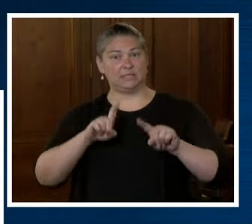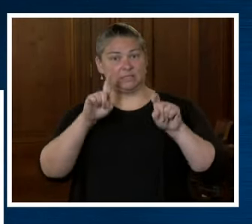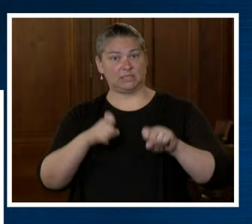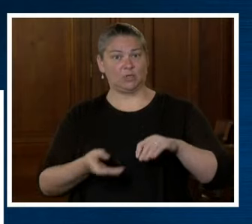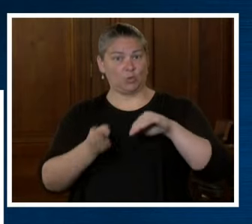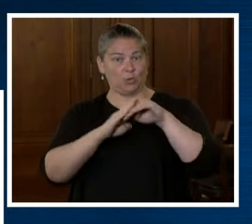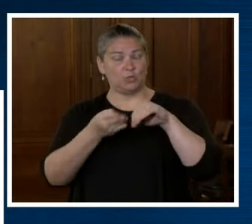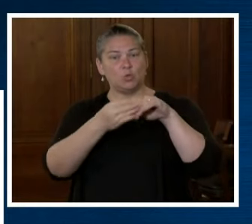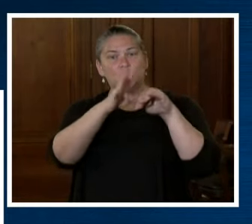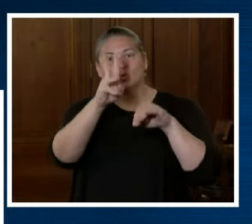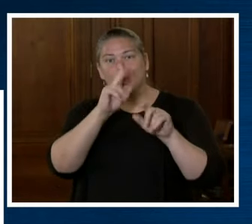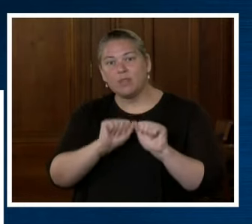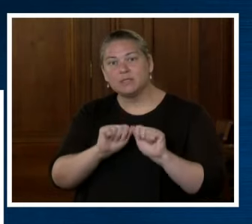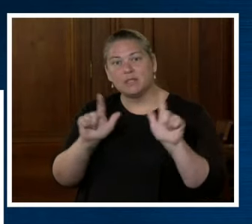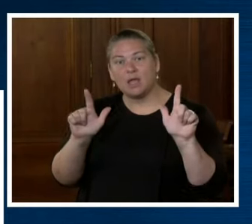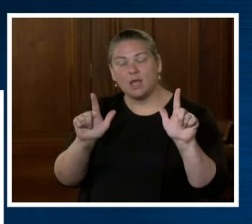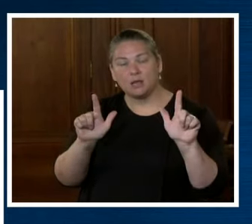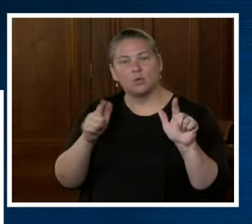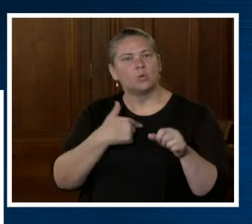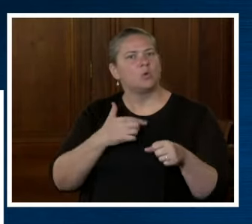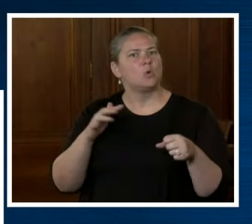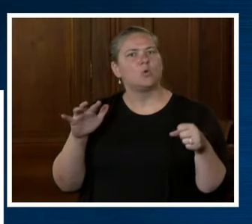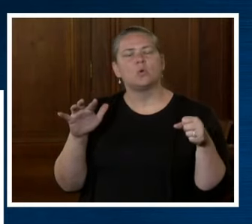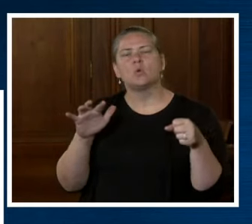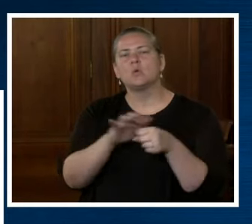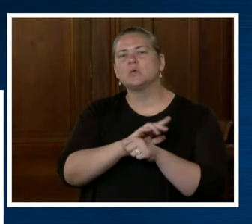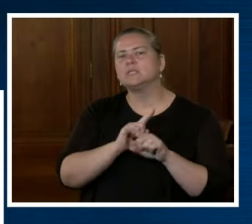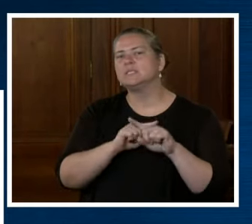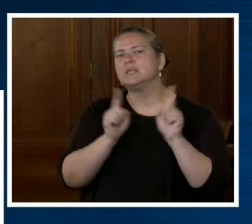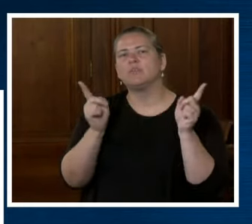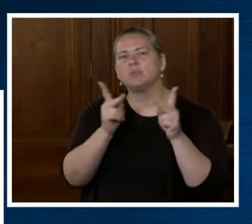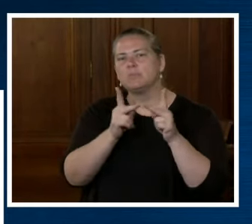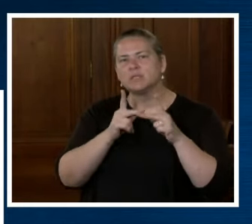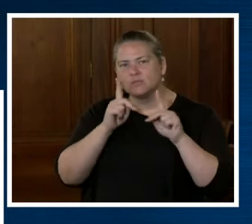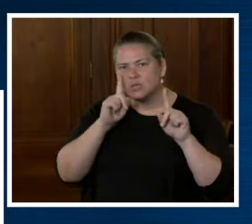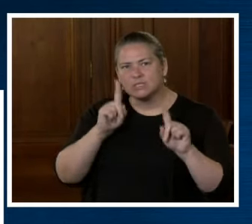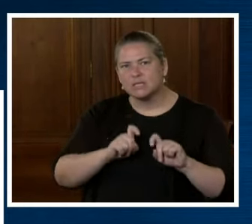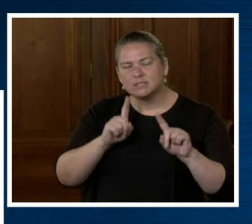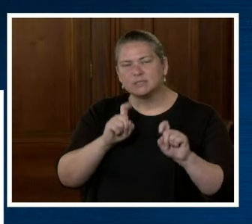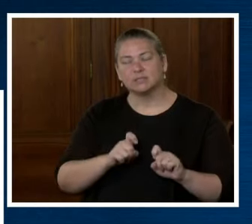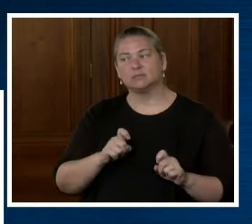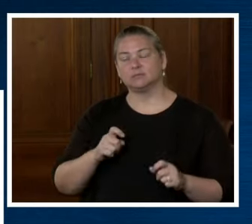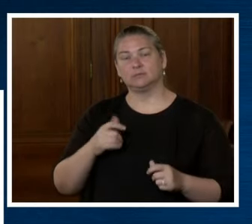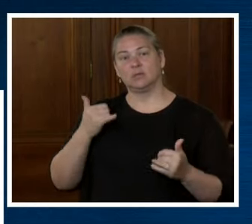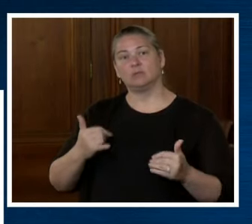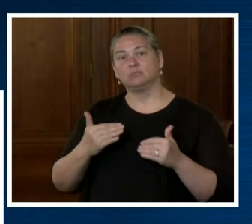IS WE ARE EITHER RANKED IN ONE OF THE BEST AREAS IN THE STORY AT WE WILL TO GO THAT NEXT TIER